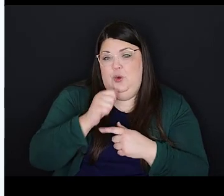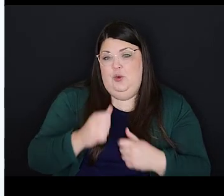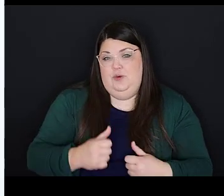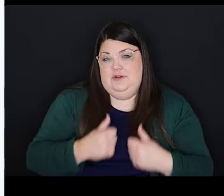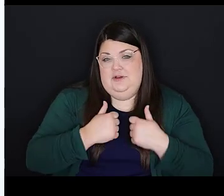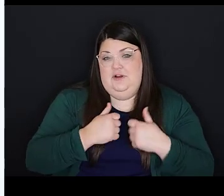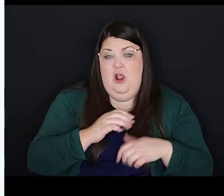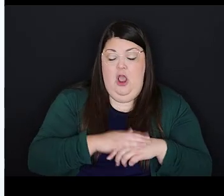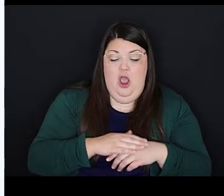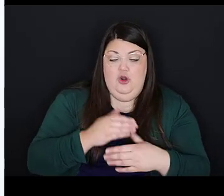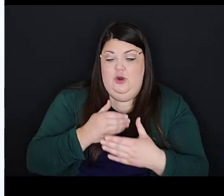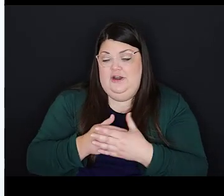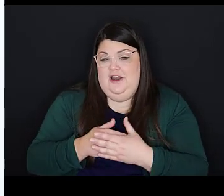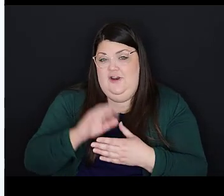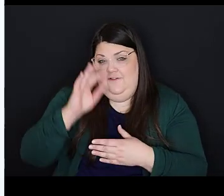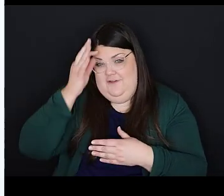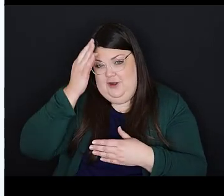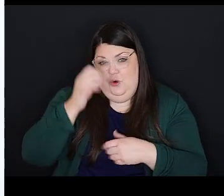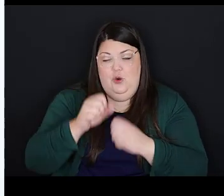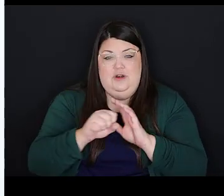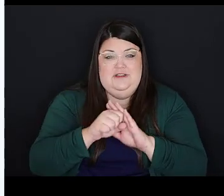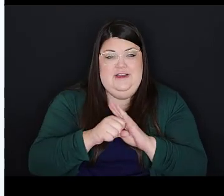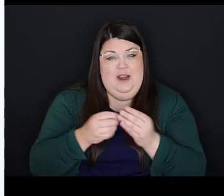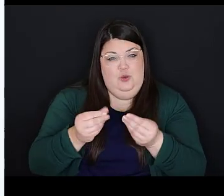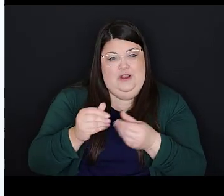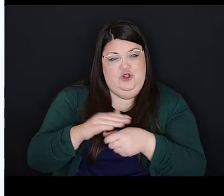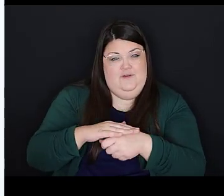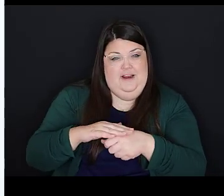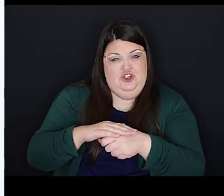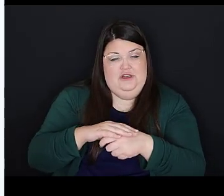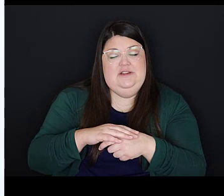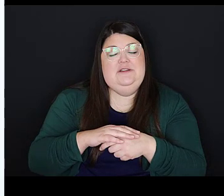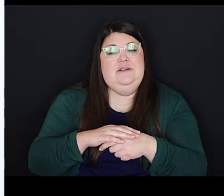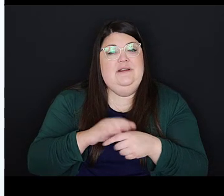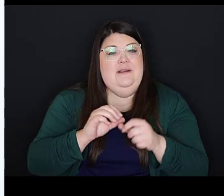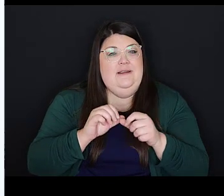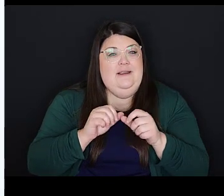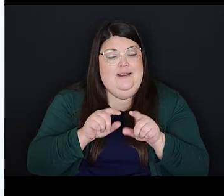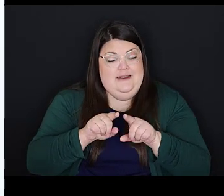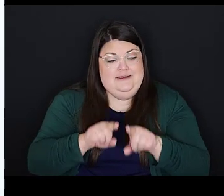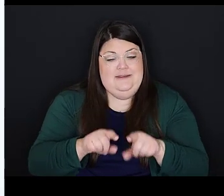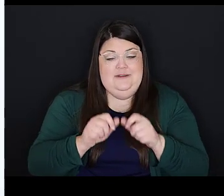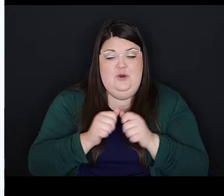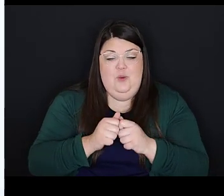or near Federal or State reservations, consistent with such eligible individual’s strengths,